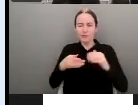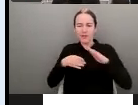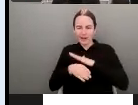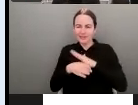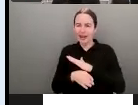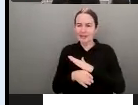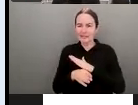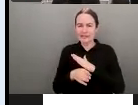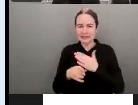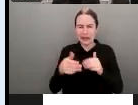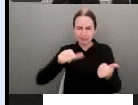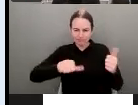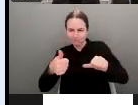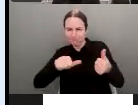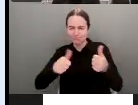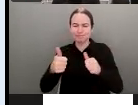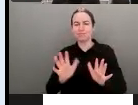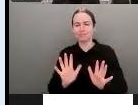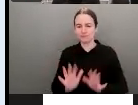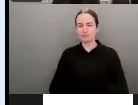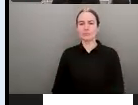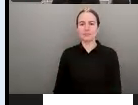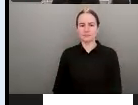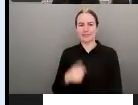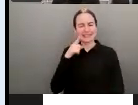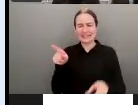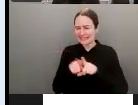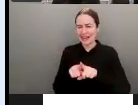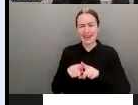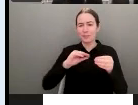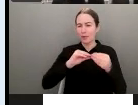Many of these issues can be found in most